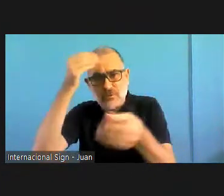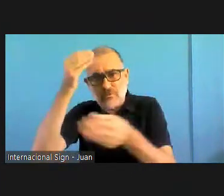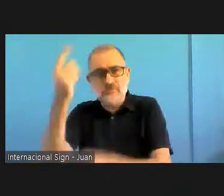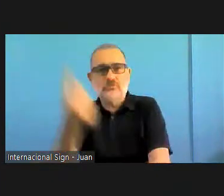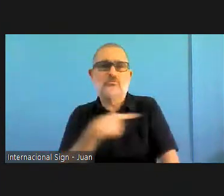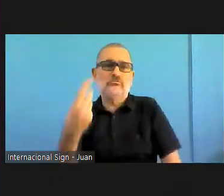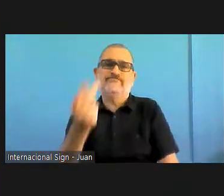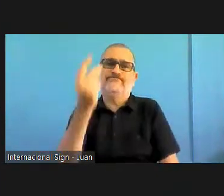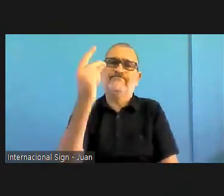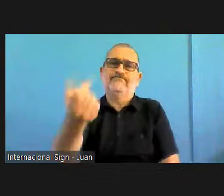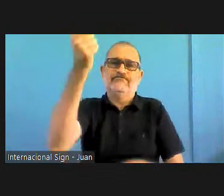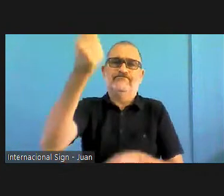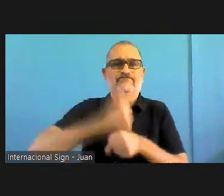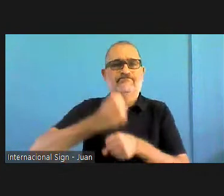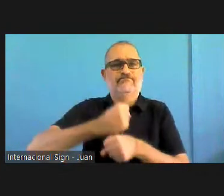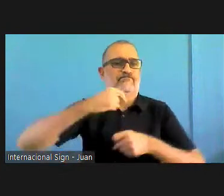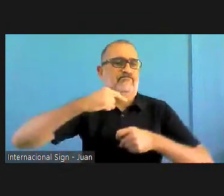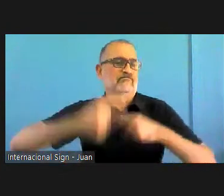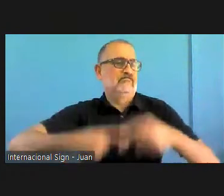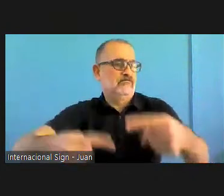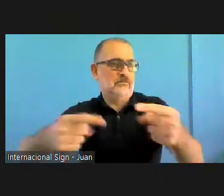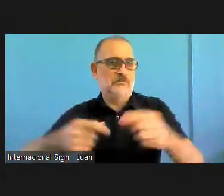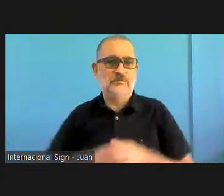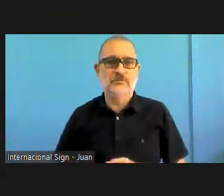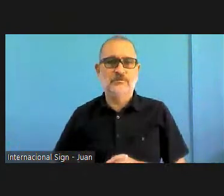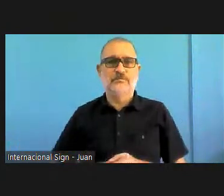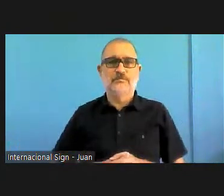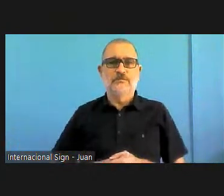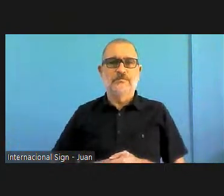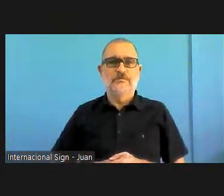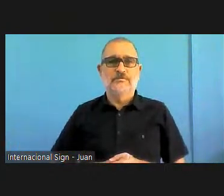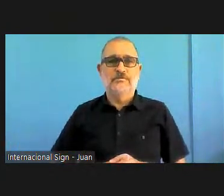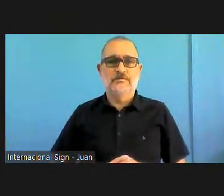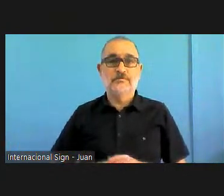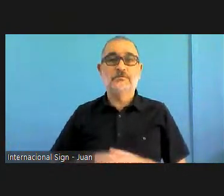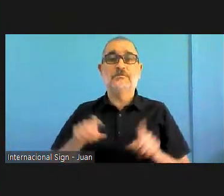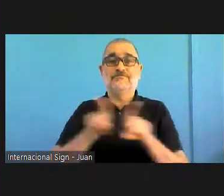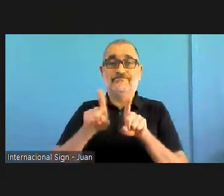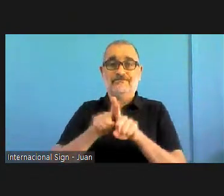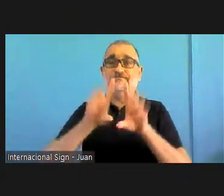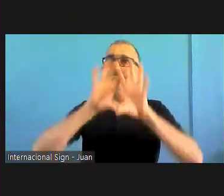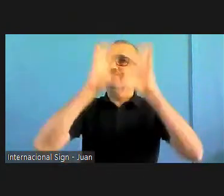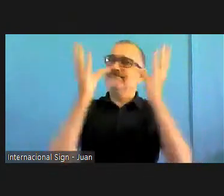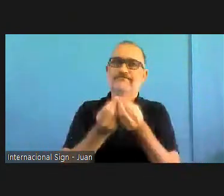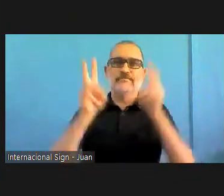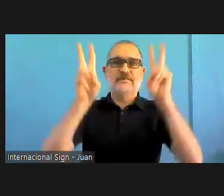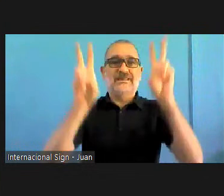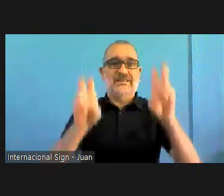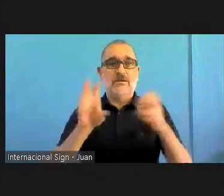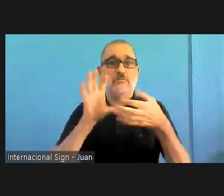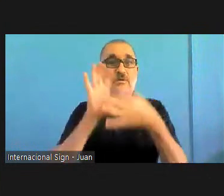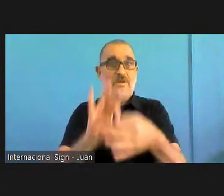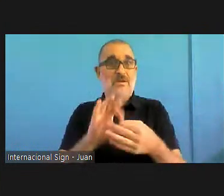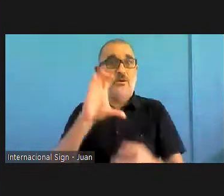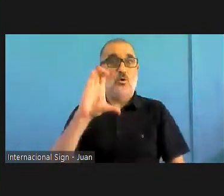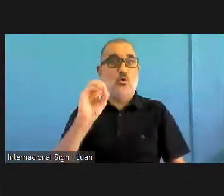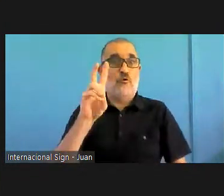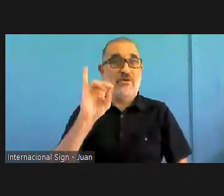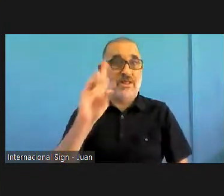In the first instance, you will note that NCDs have been brought to the fore, because